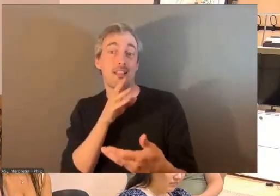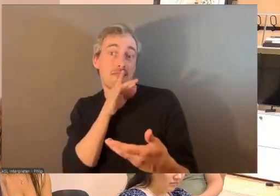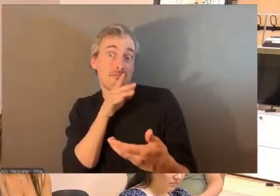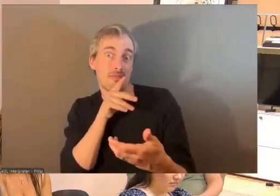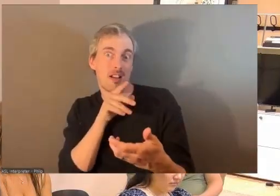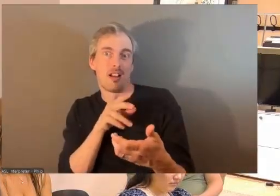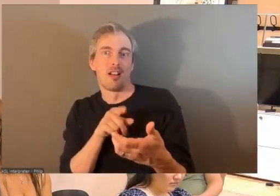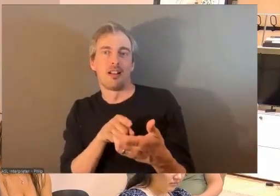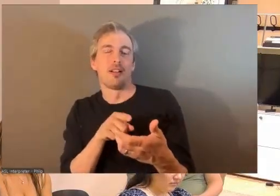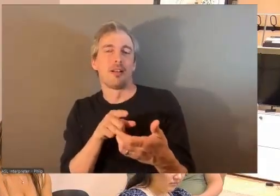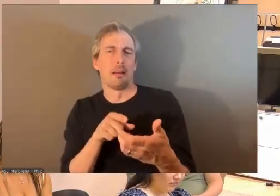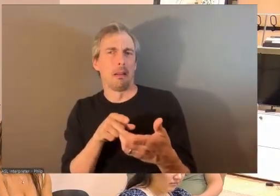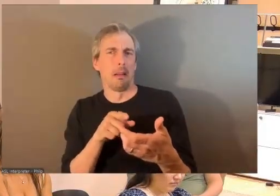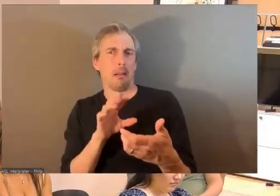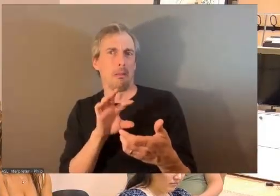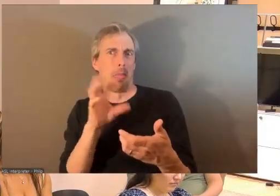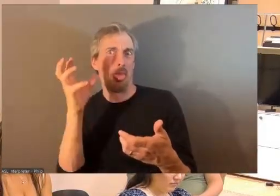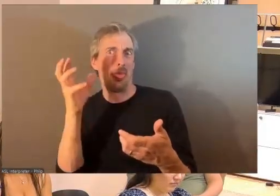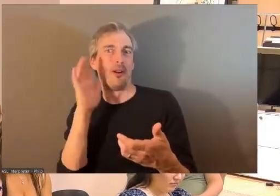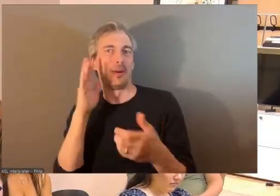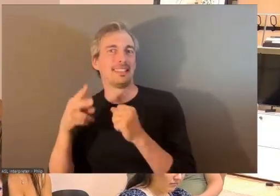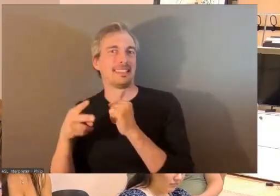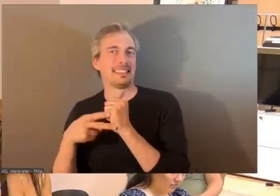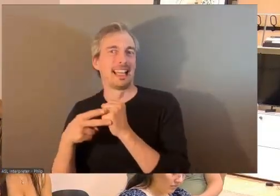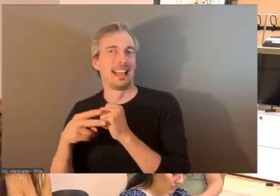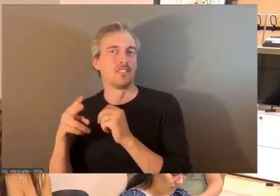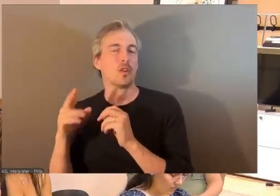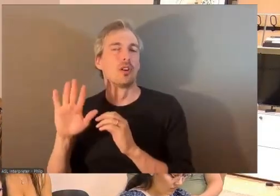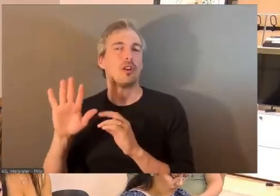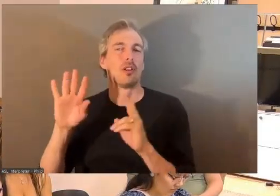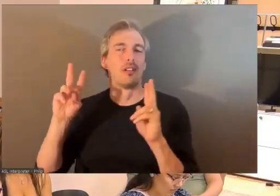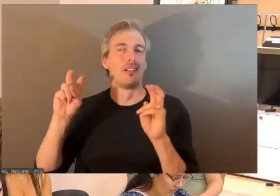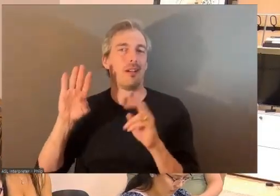My question to you is: How do we define what is clear?